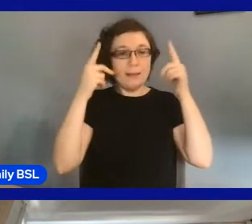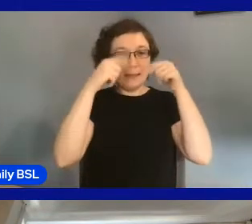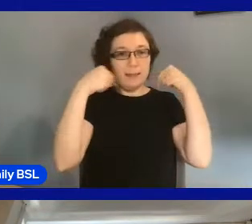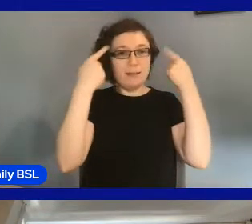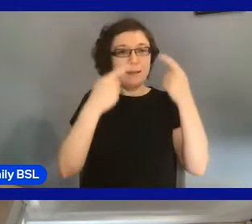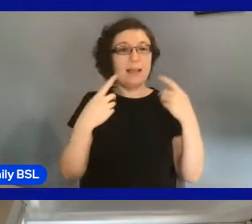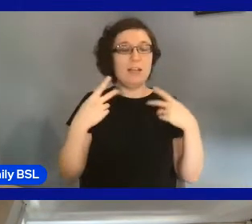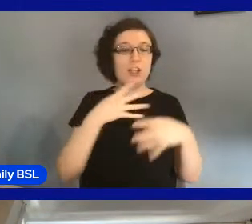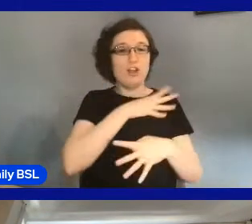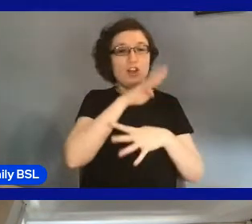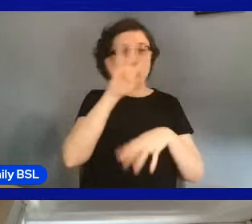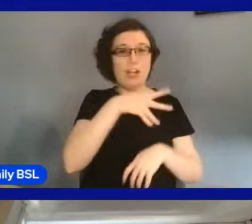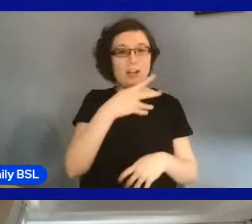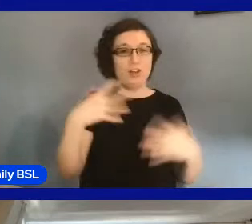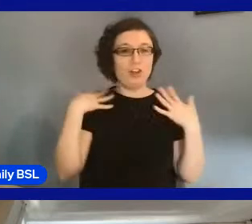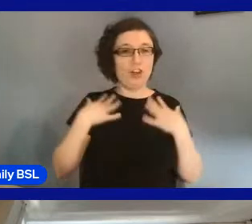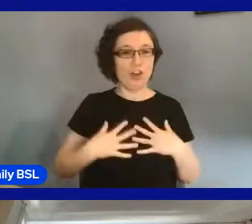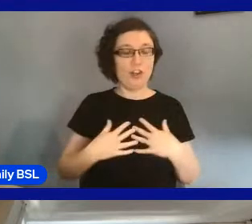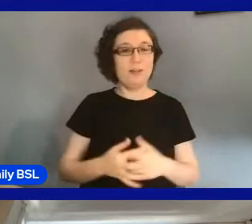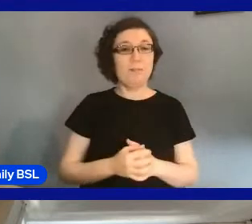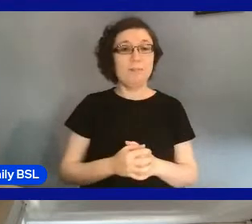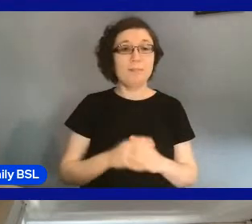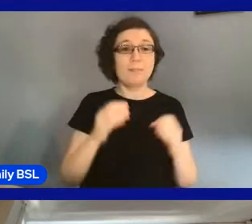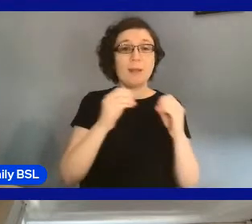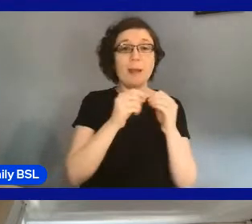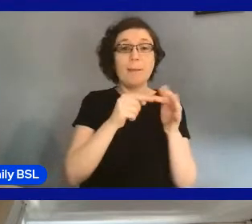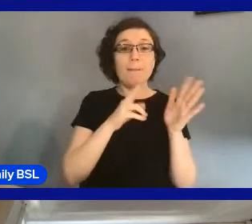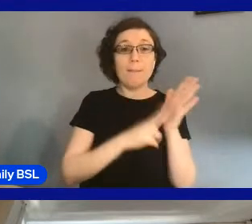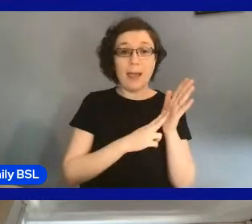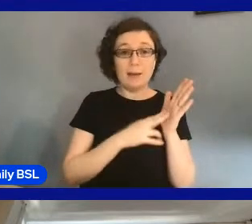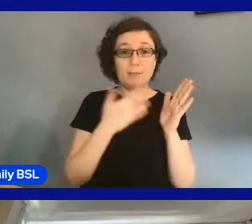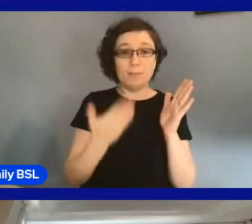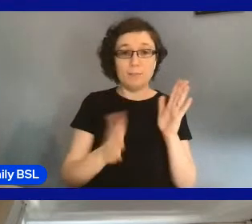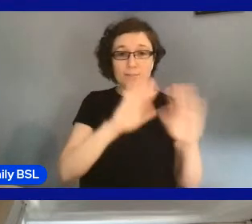dark glasses, and a checked shirt. Ben?